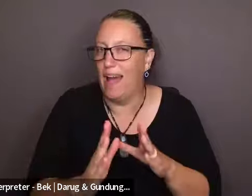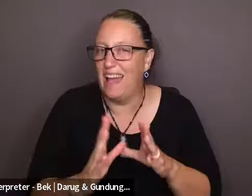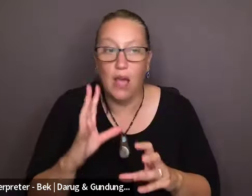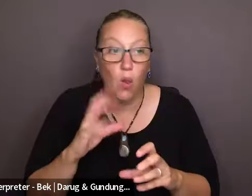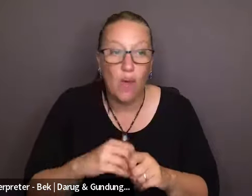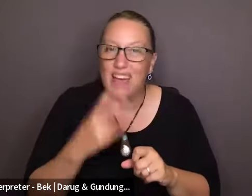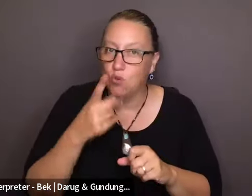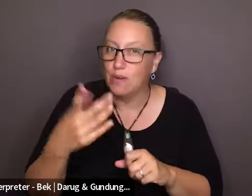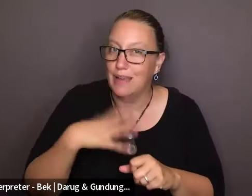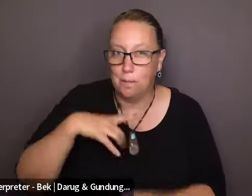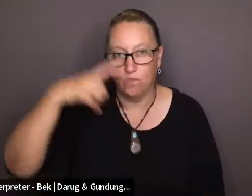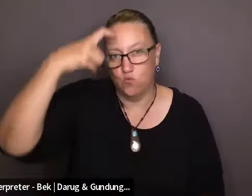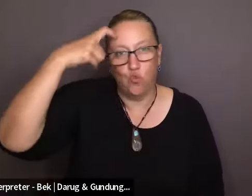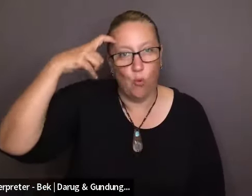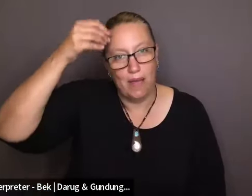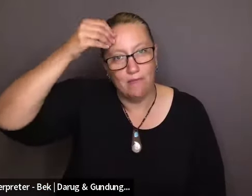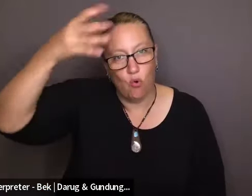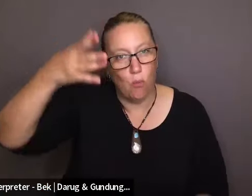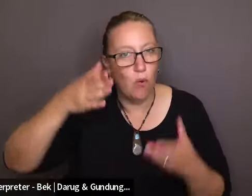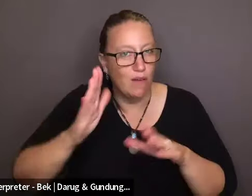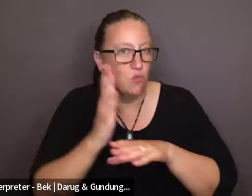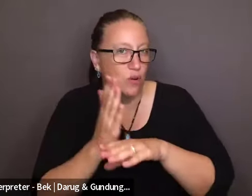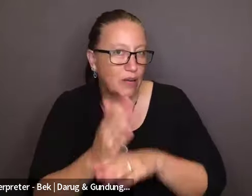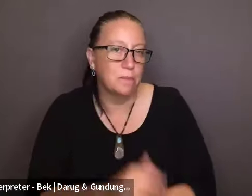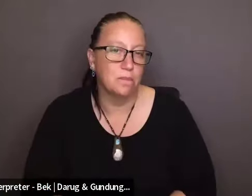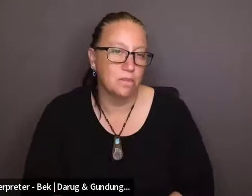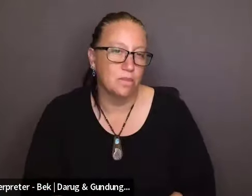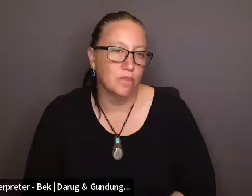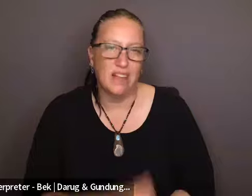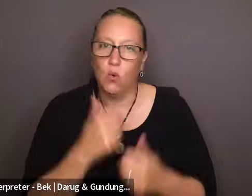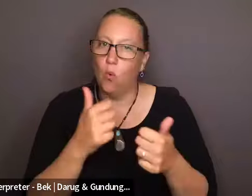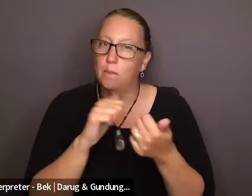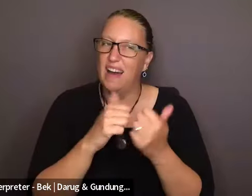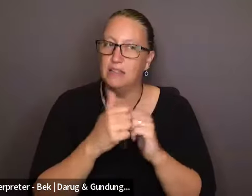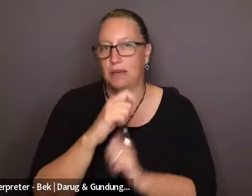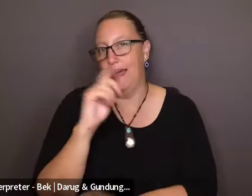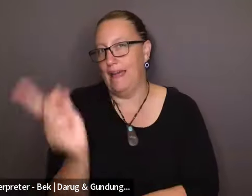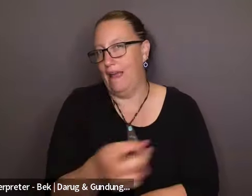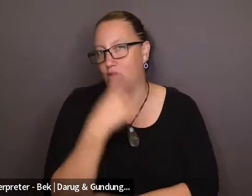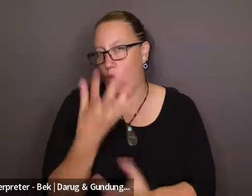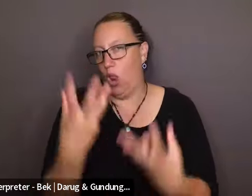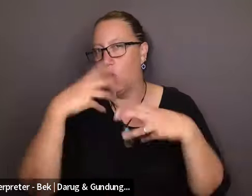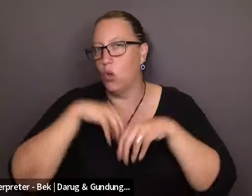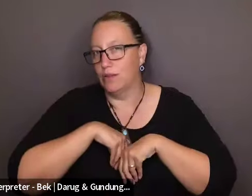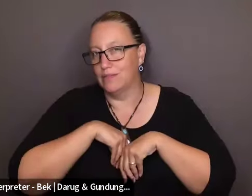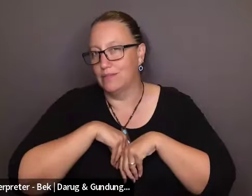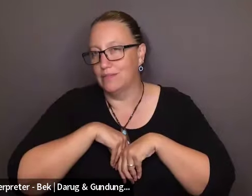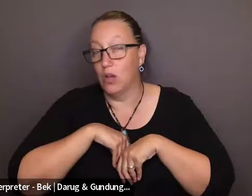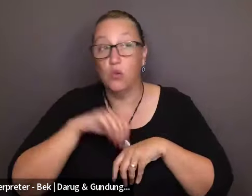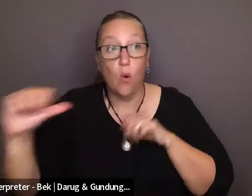biases and to work in ways that are safe and respectful, including trauma-informed approaches where relevant. In